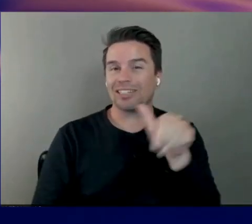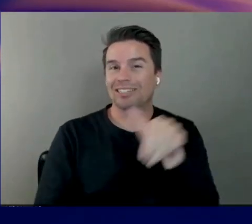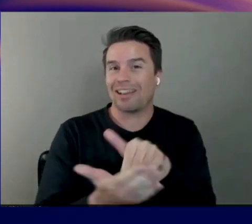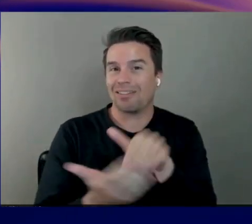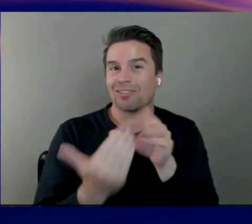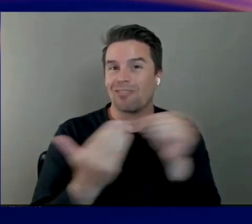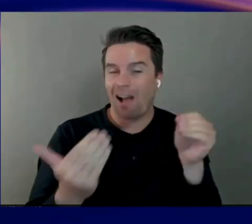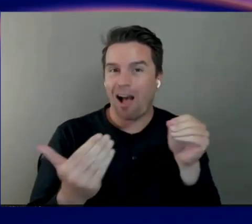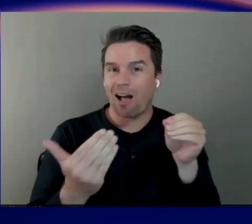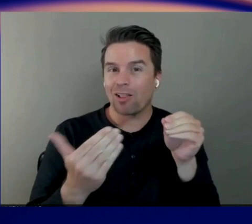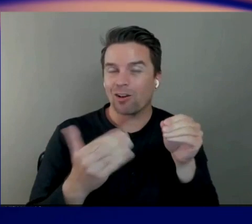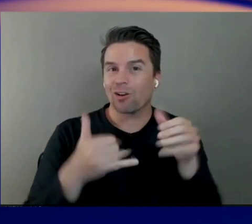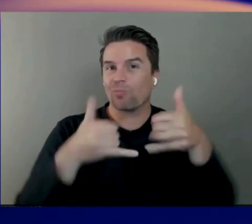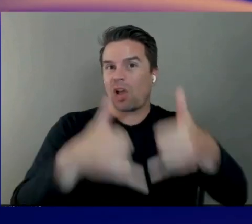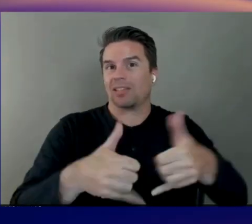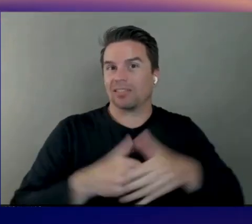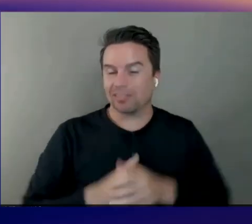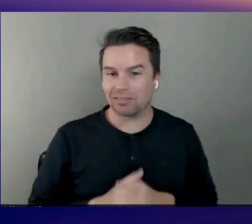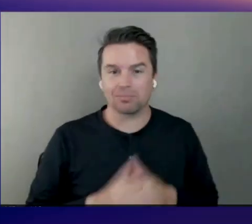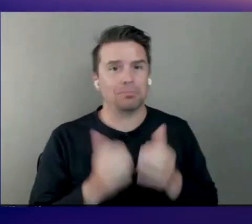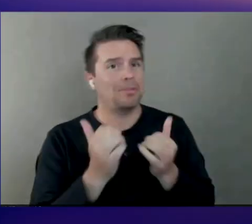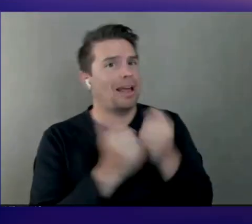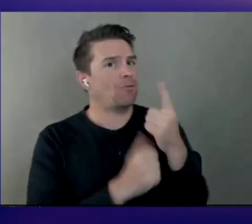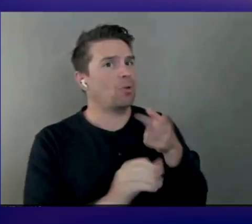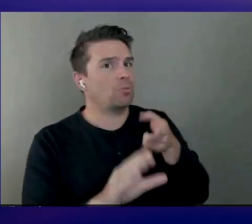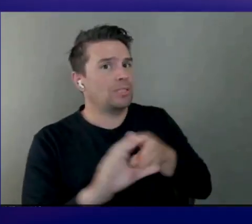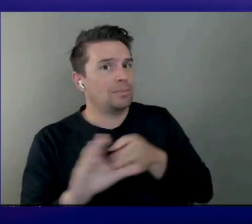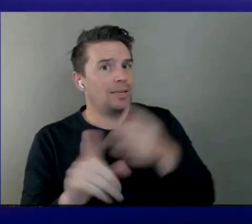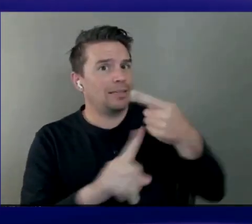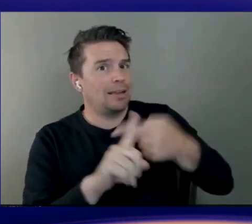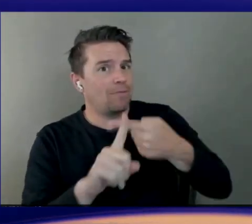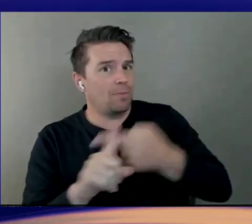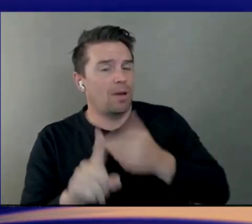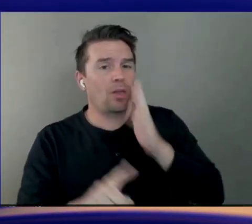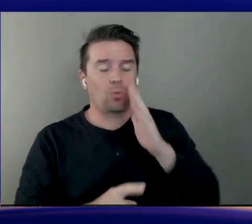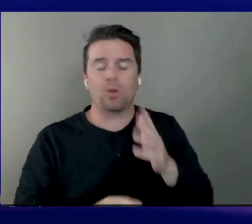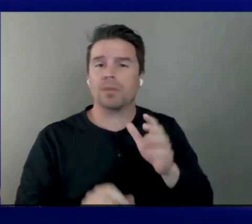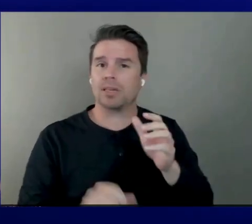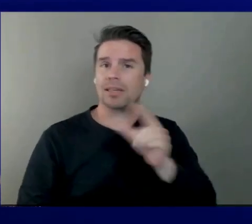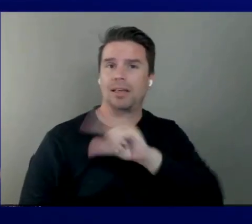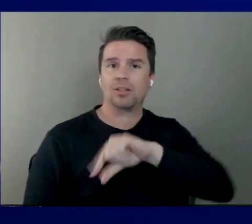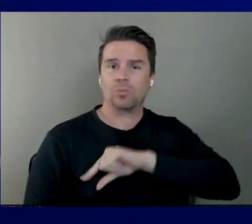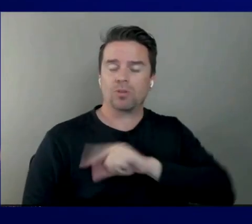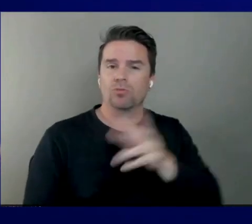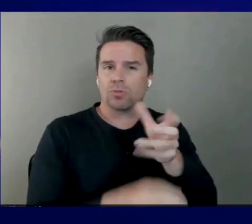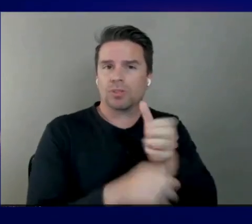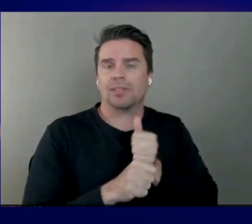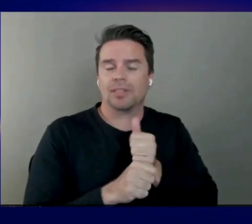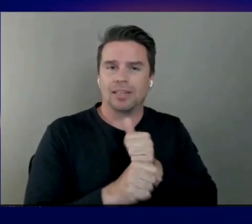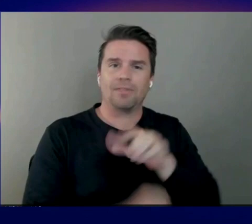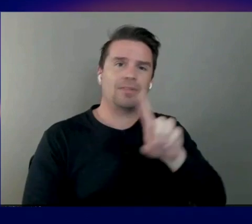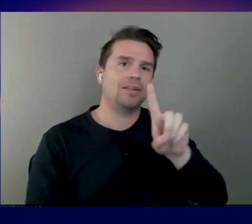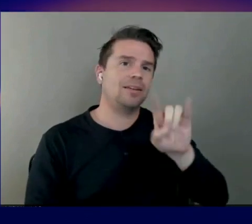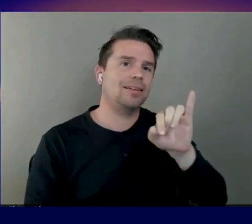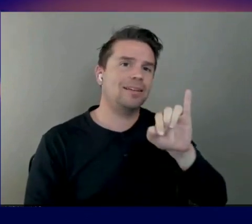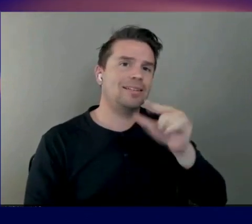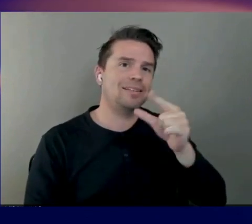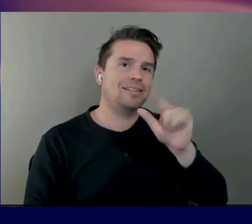in the AWS DeepRacer League each month is actually eligible to receive a digital reward. So, - Right. every month we release a new reward